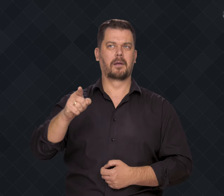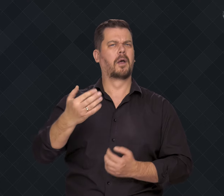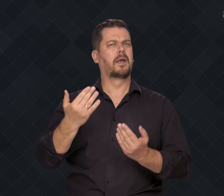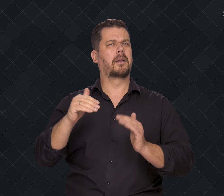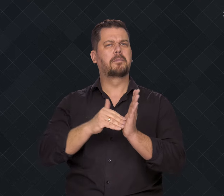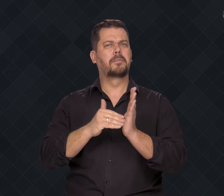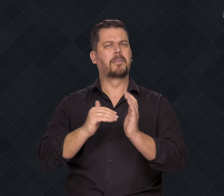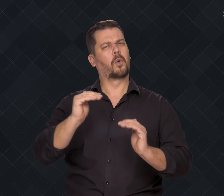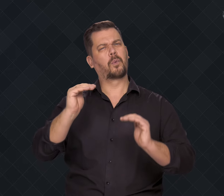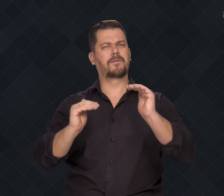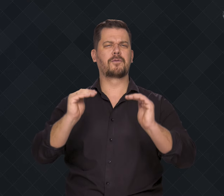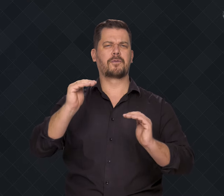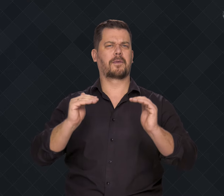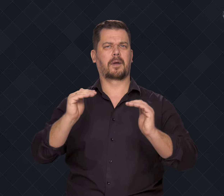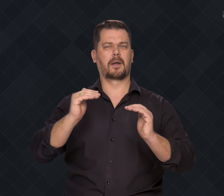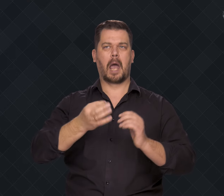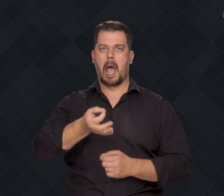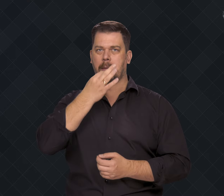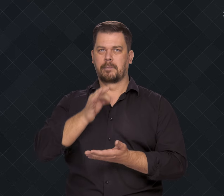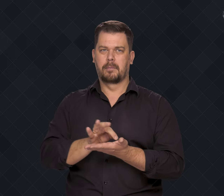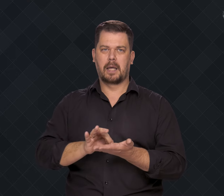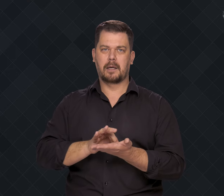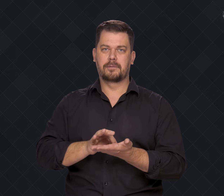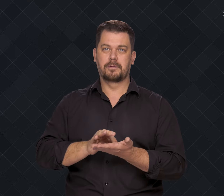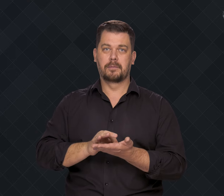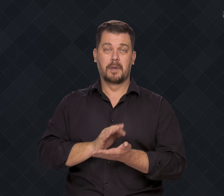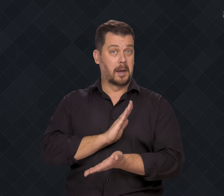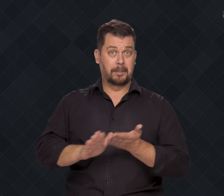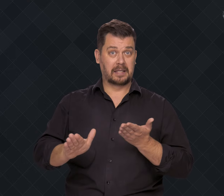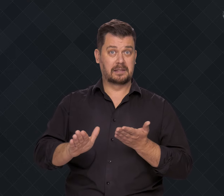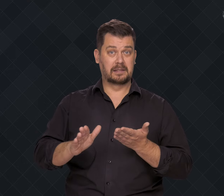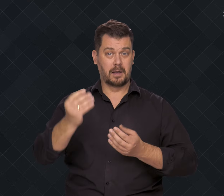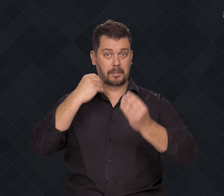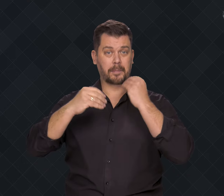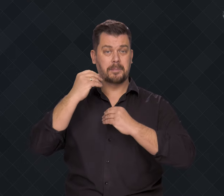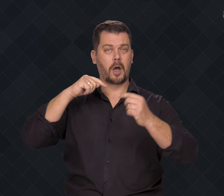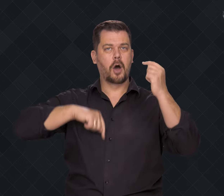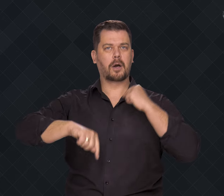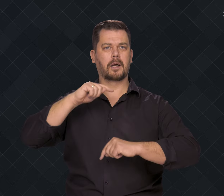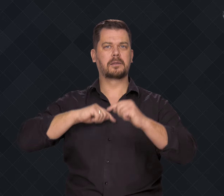Tests will show in what doses you should supplement these components. And without the right amount of them in your body,